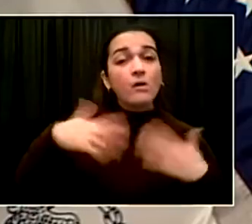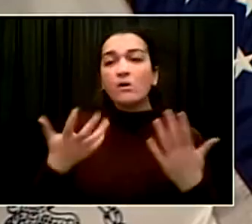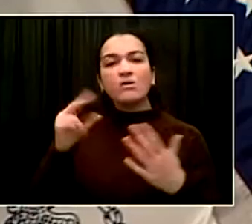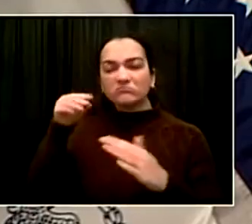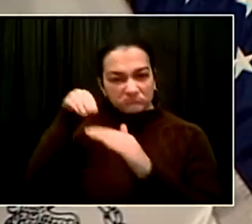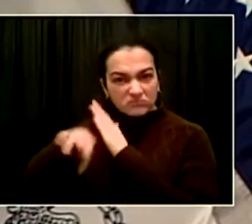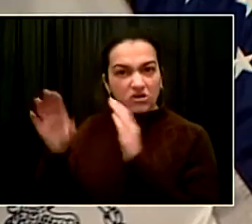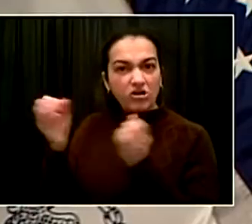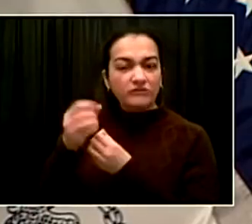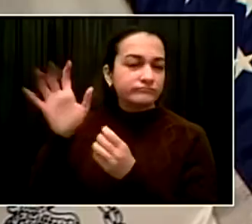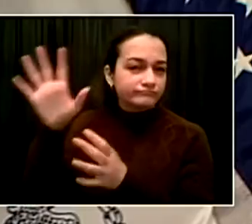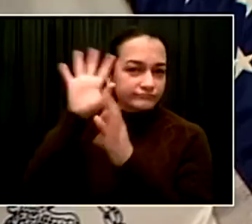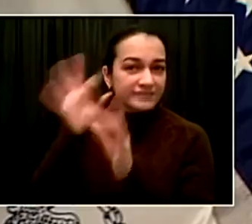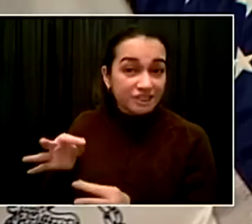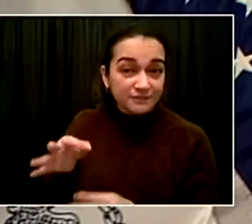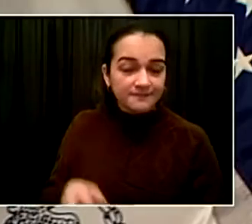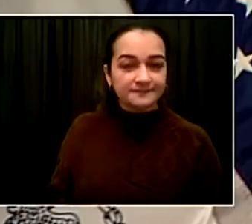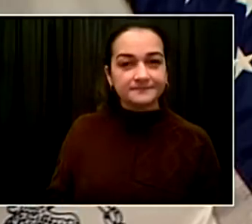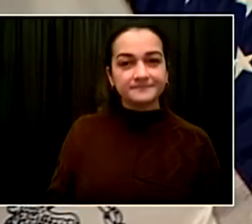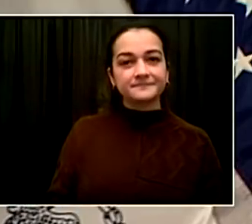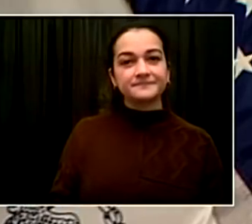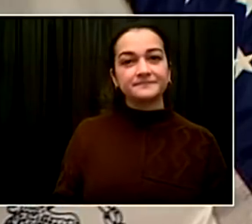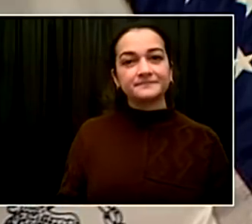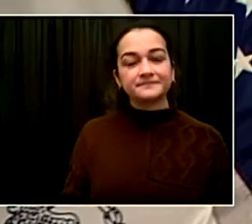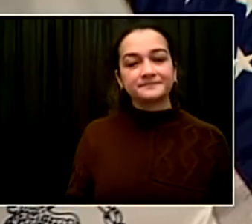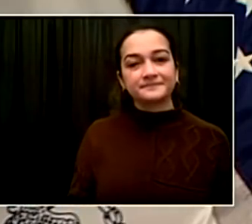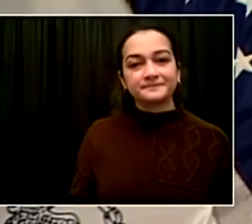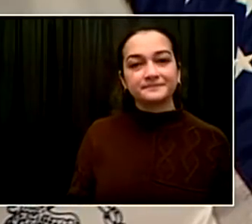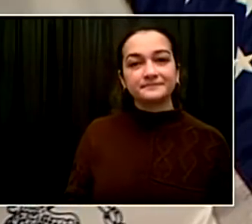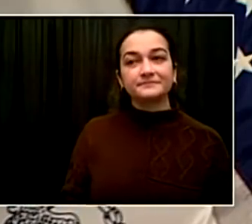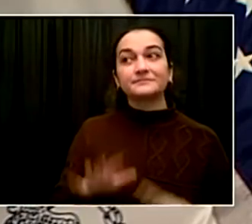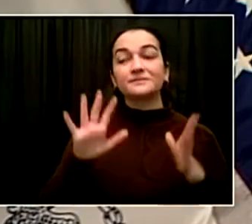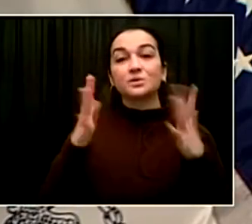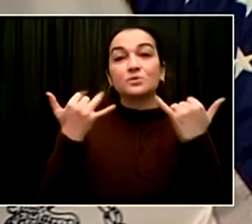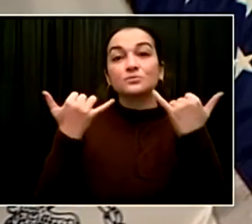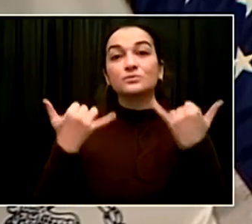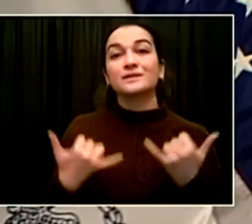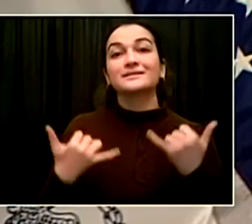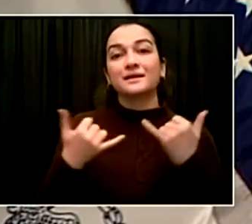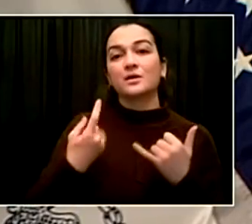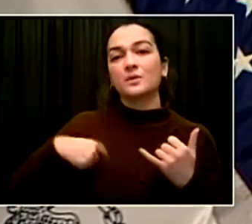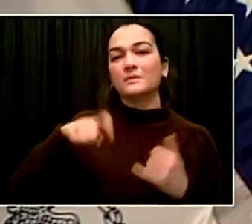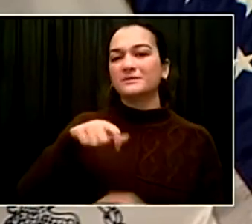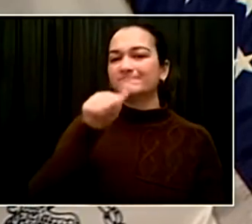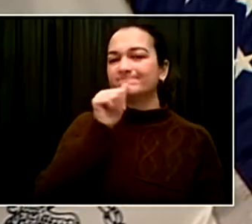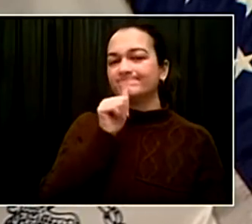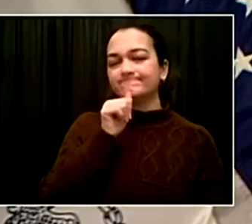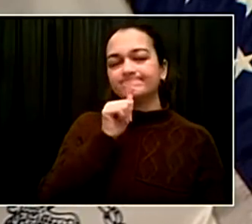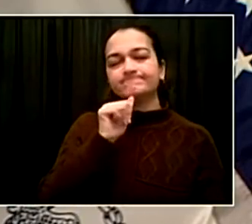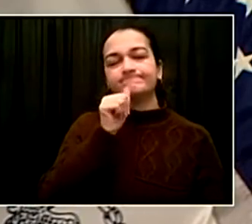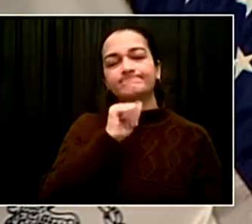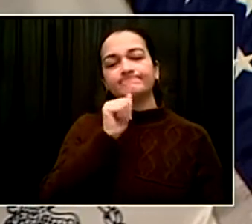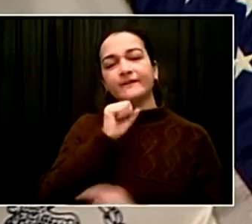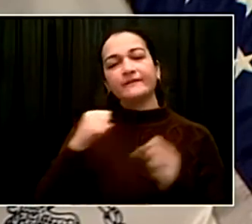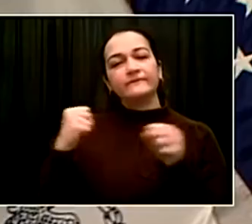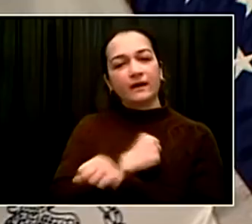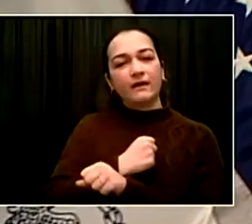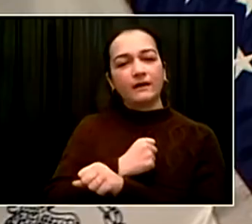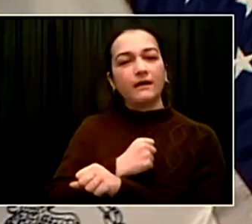DECIDES I RESPECT IT. THE UPSIDE LYING RECOVERY AND